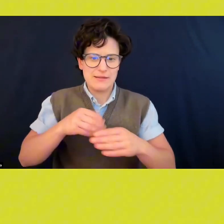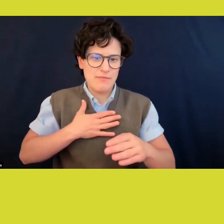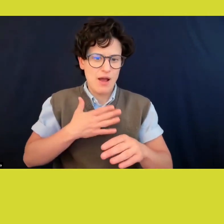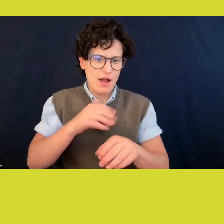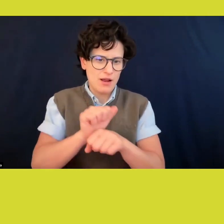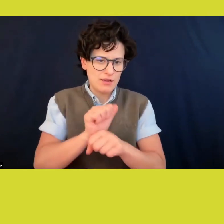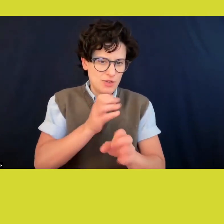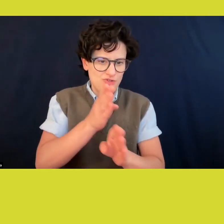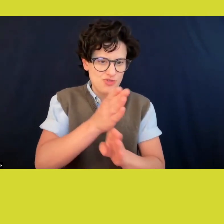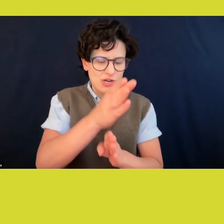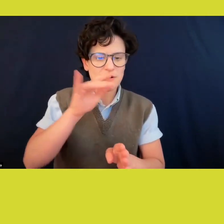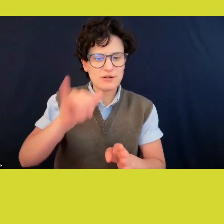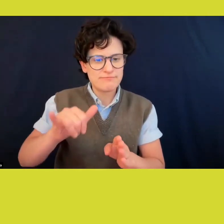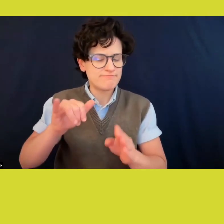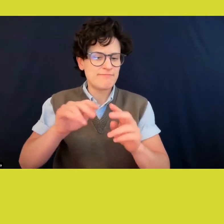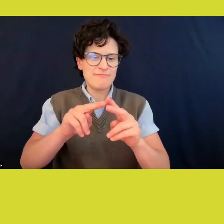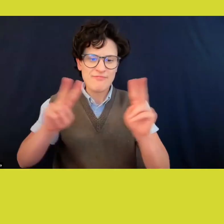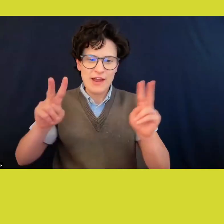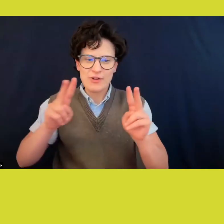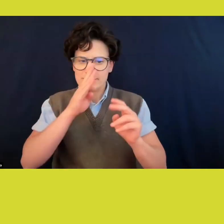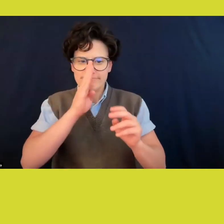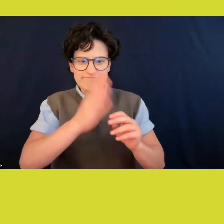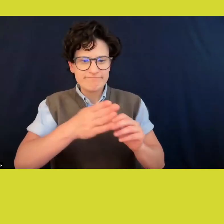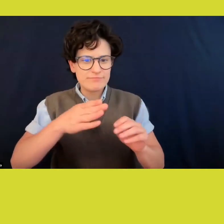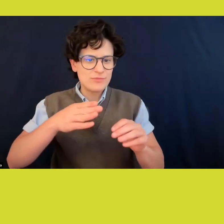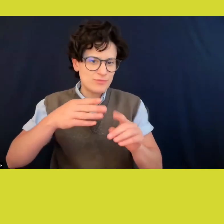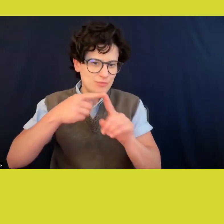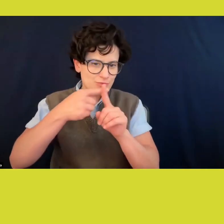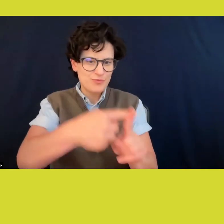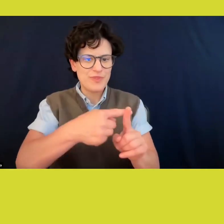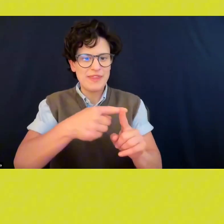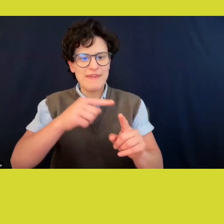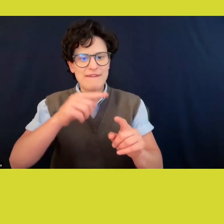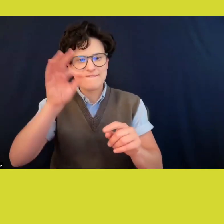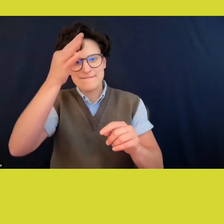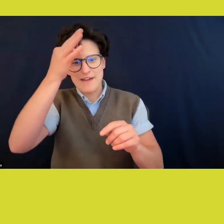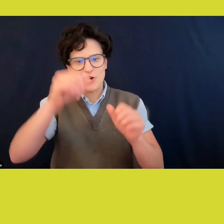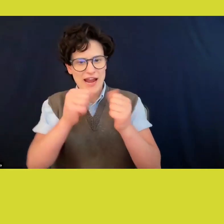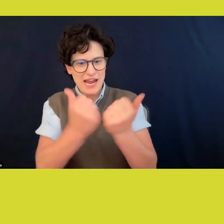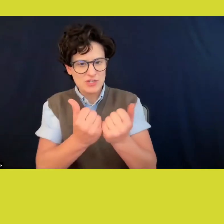agencies HUD in particular to change grant structures